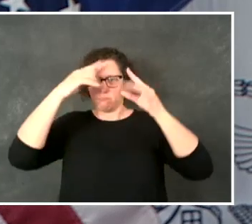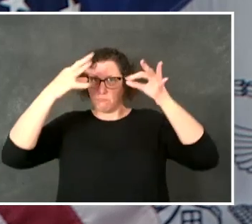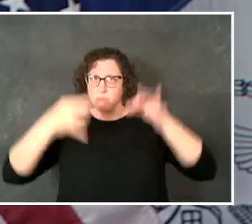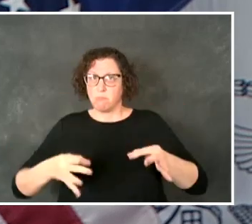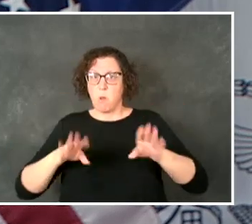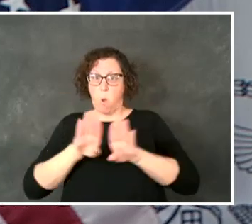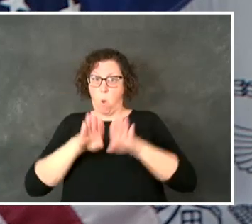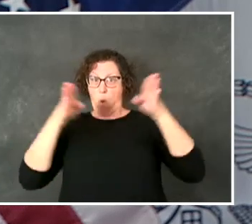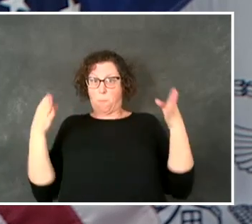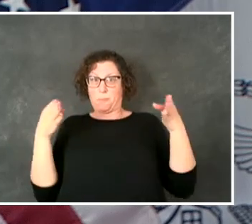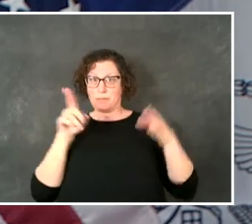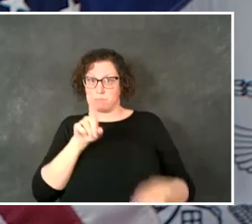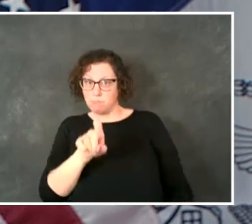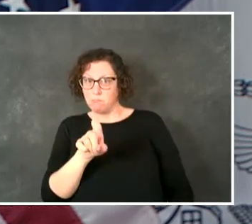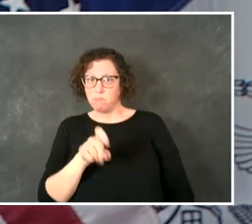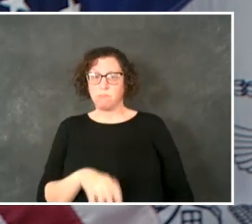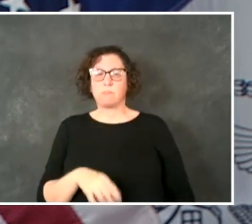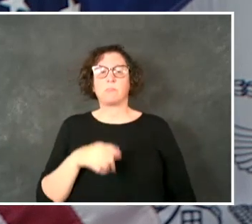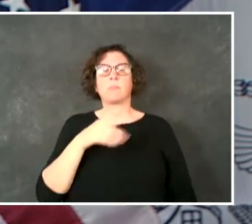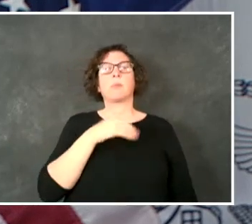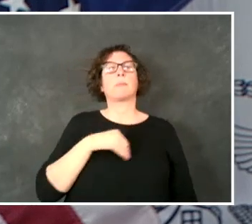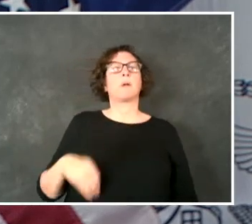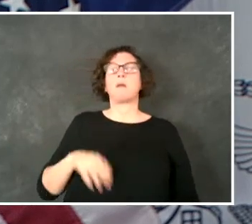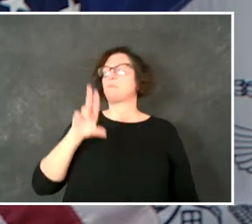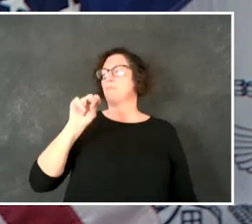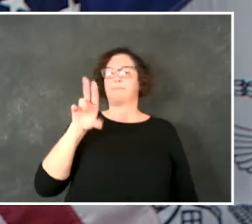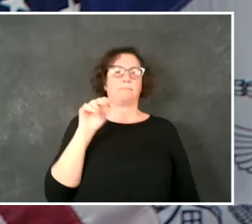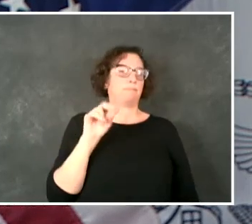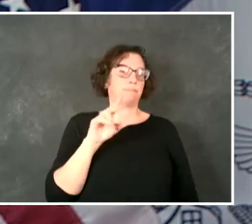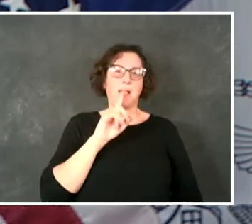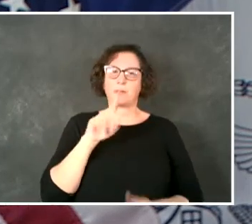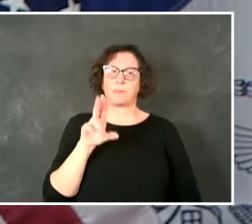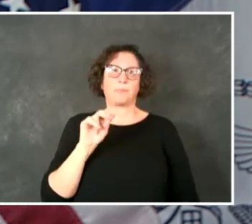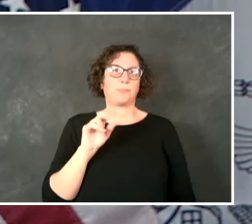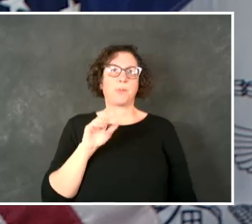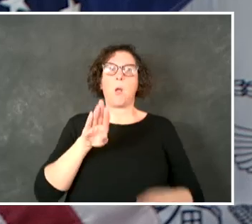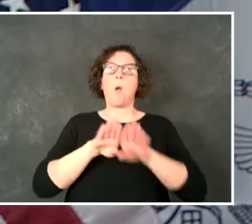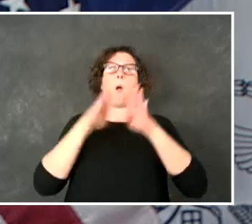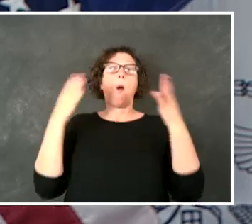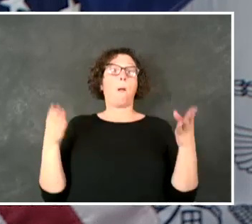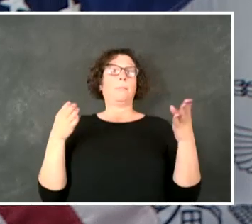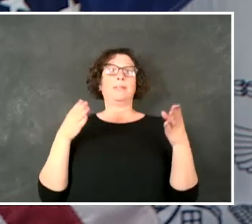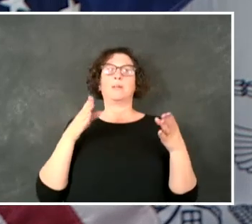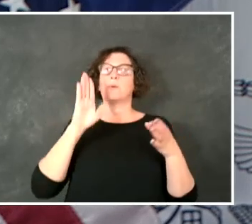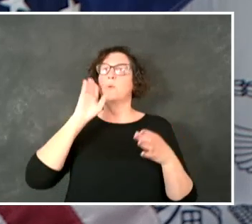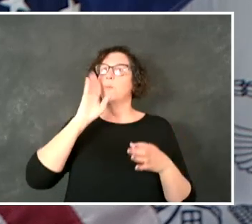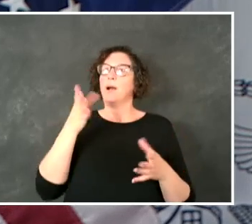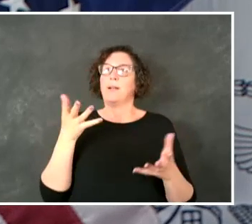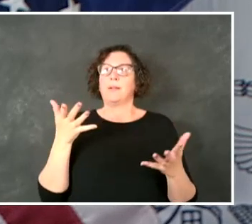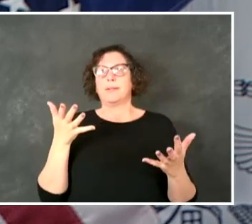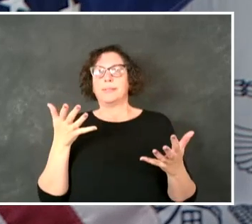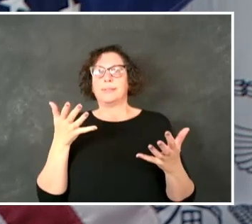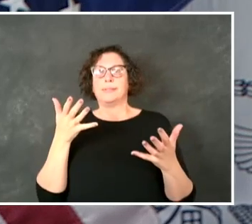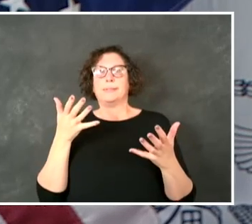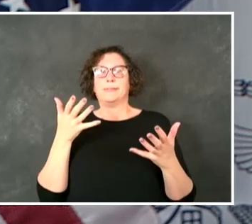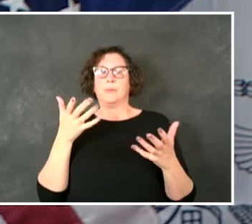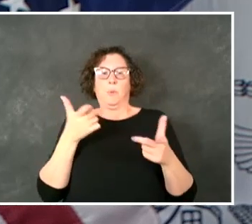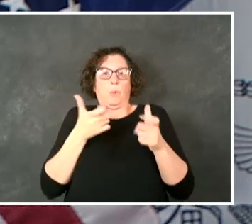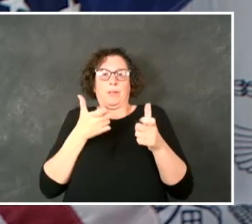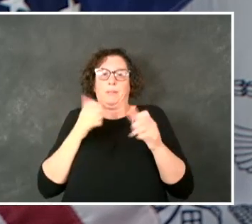YOUR TENURE?